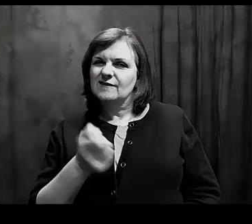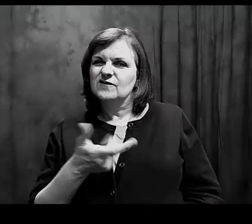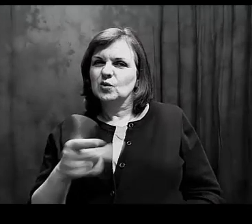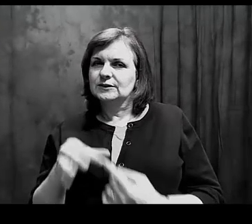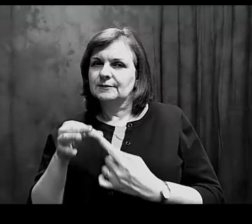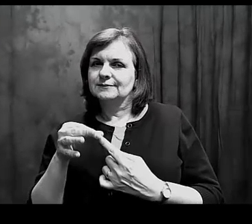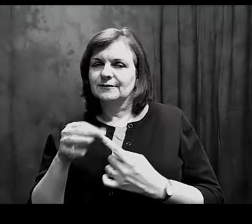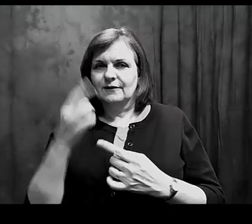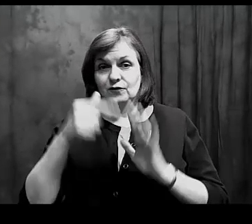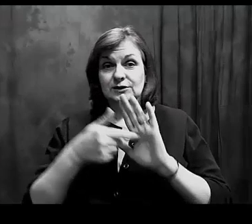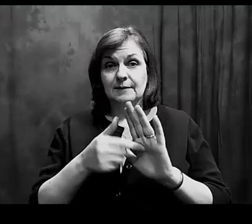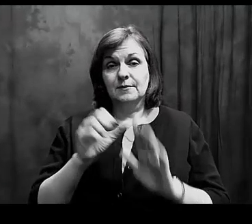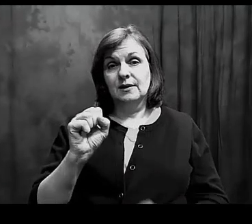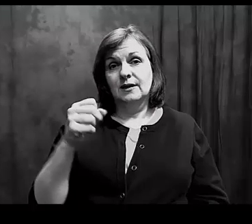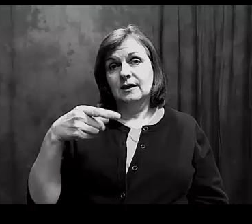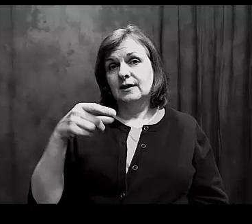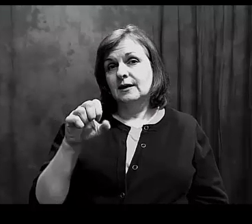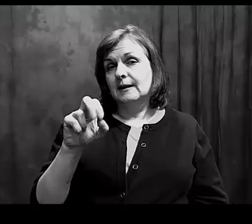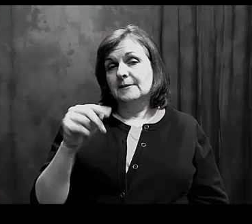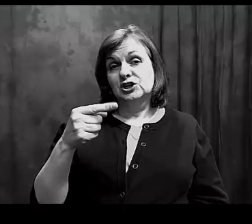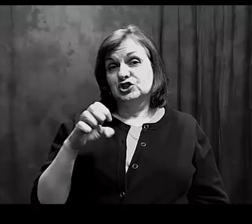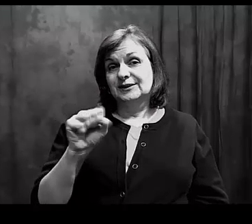where they have external digestion